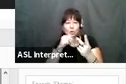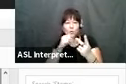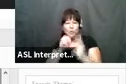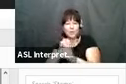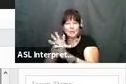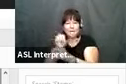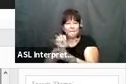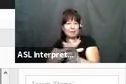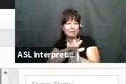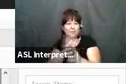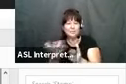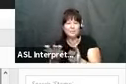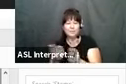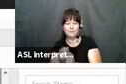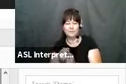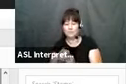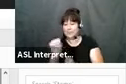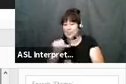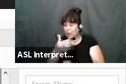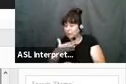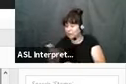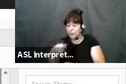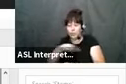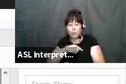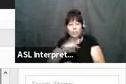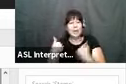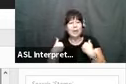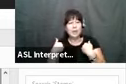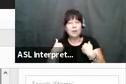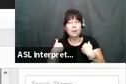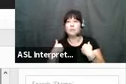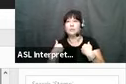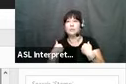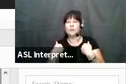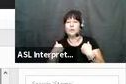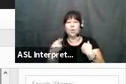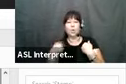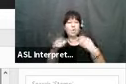So the other thing we have is a really wonderful large network of community